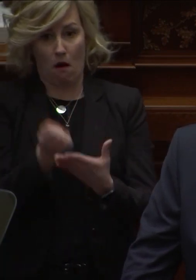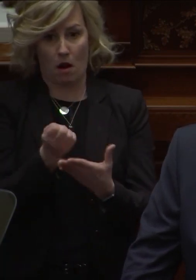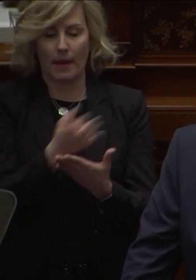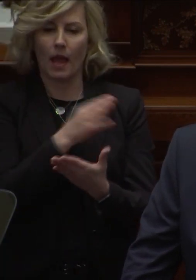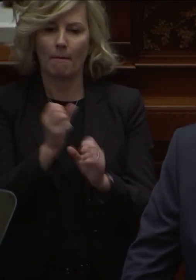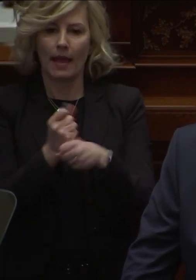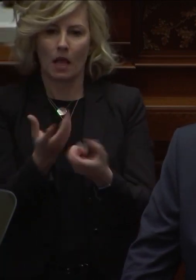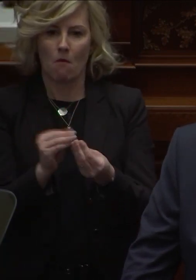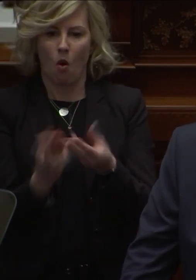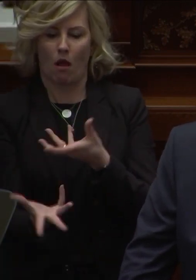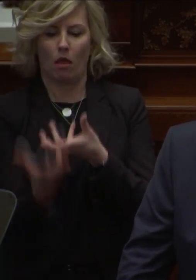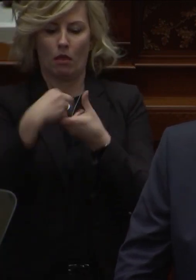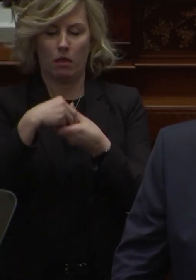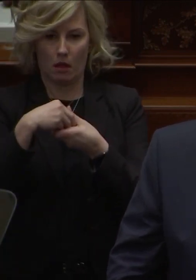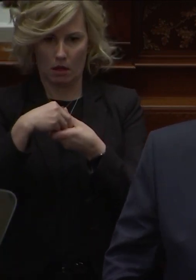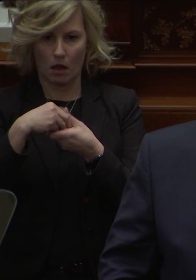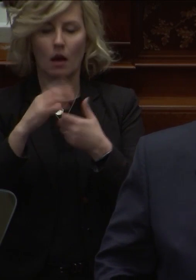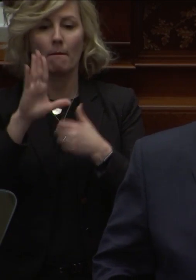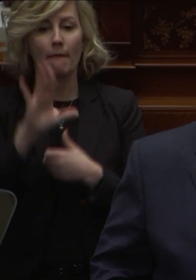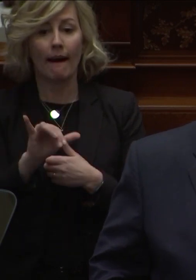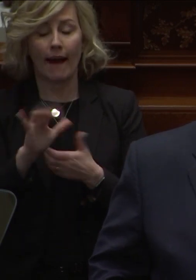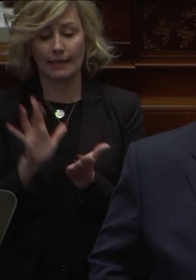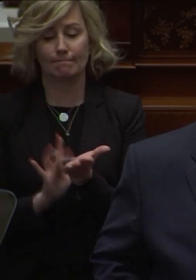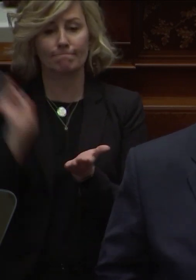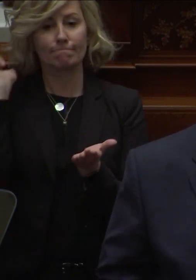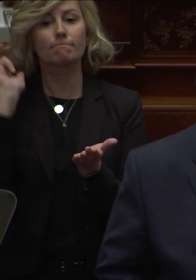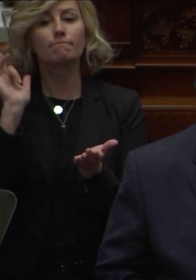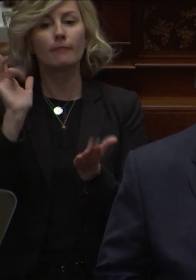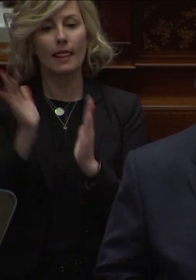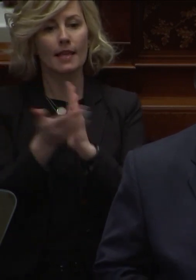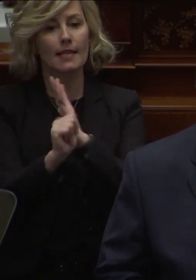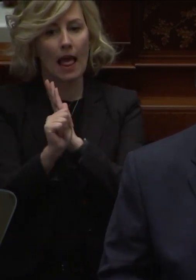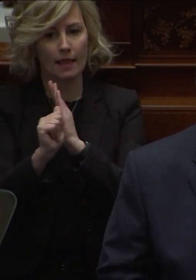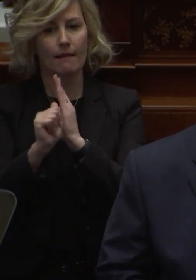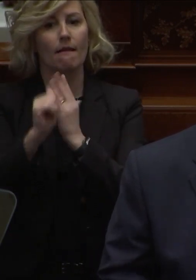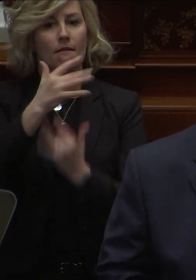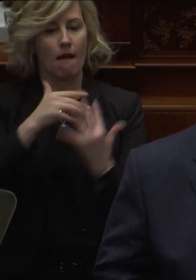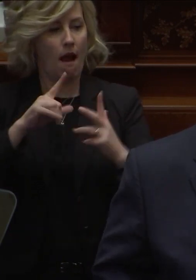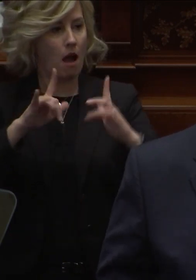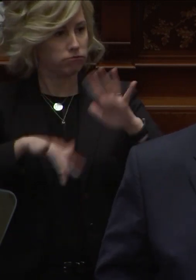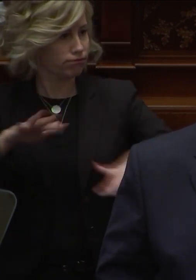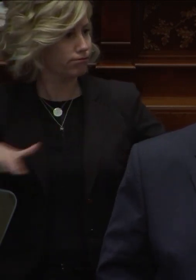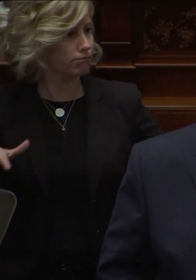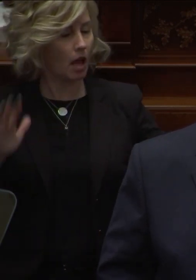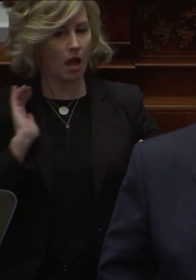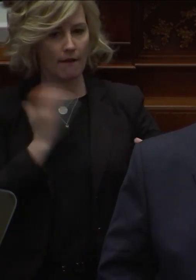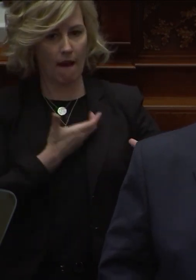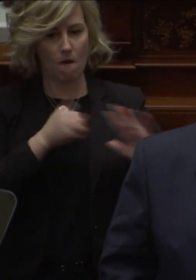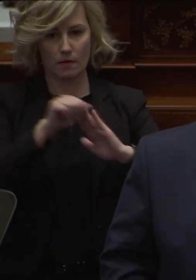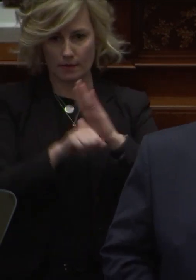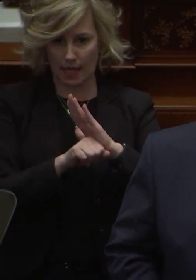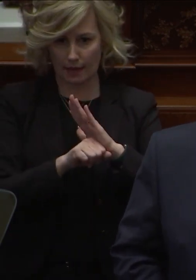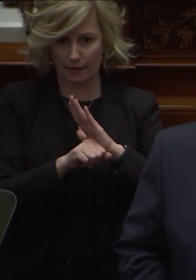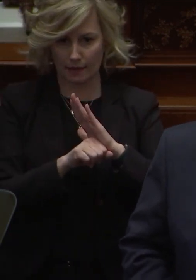WE CAN ALSO GROW OUR ECONOMY AND MAKE IT MORE INCLUSIVE BY TAKING ADVANTAGE OF THE TALENT AMONG